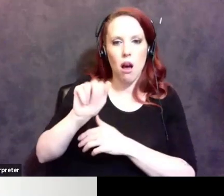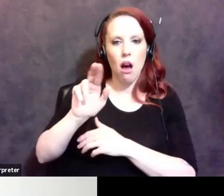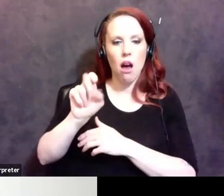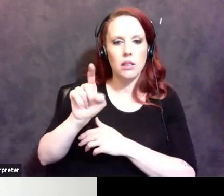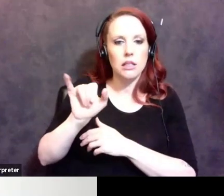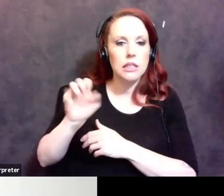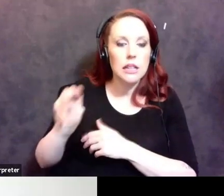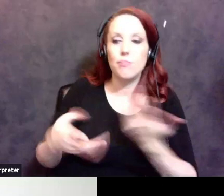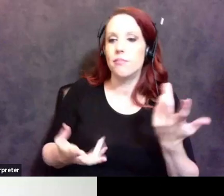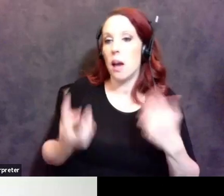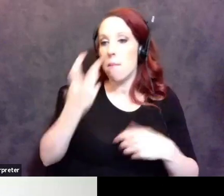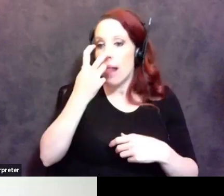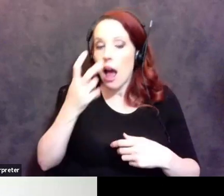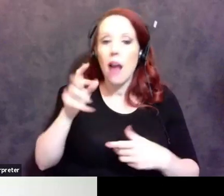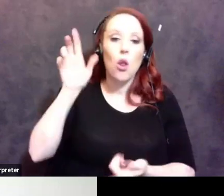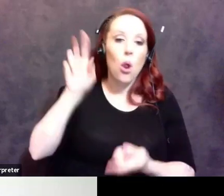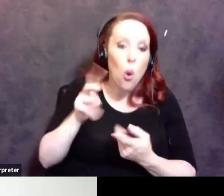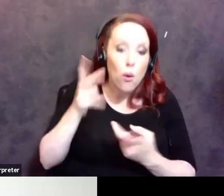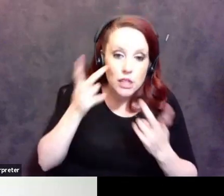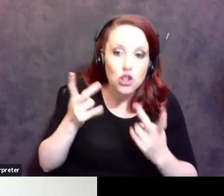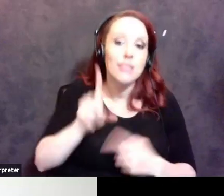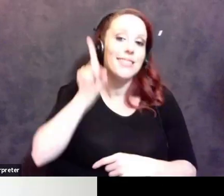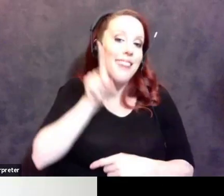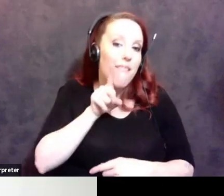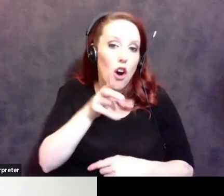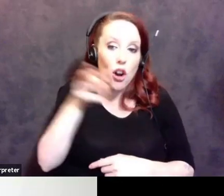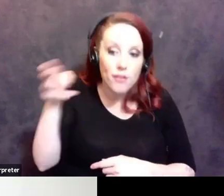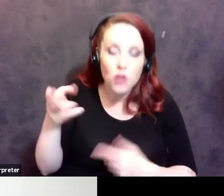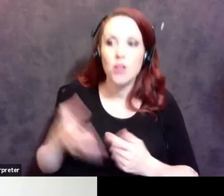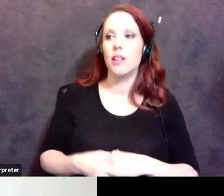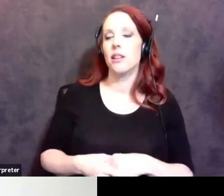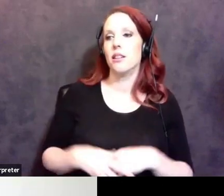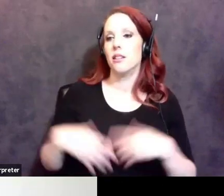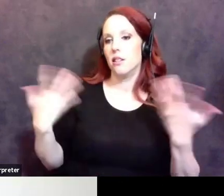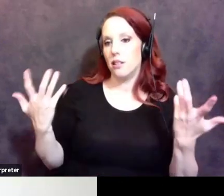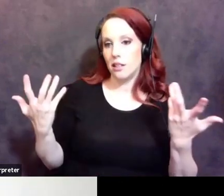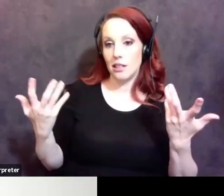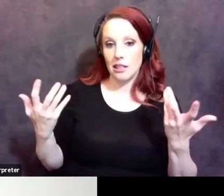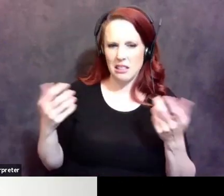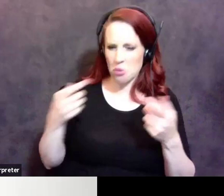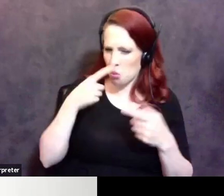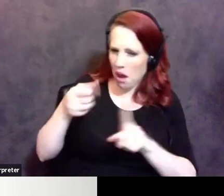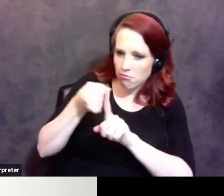are blind or have low vision or Deaf and hard of hearing. Can you talk about this? First,